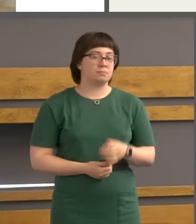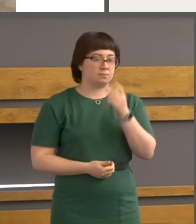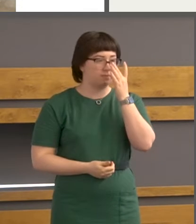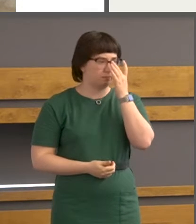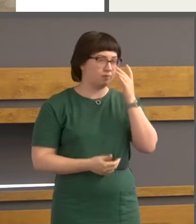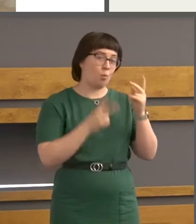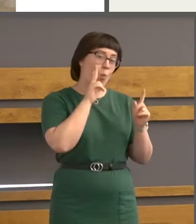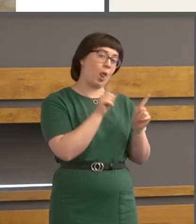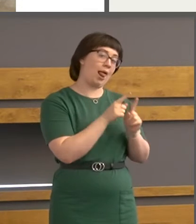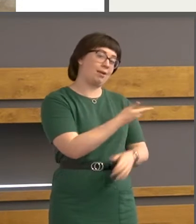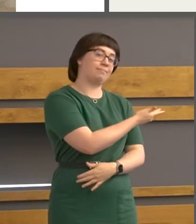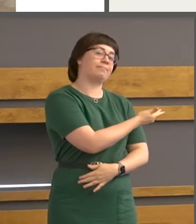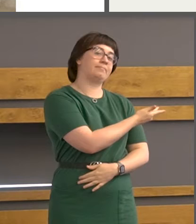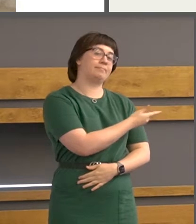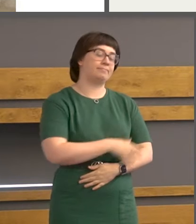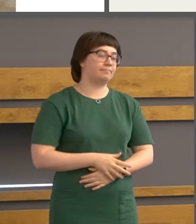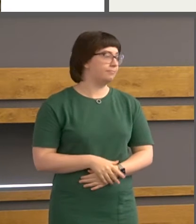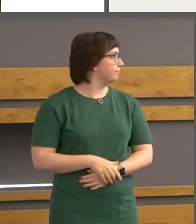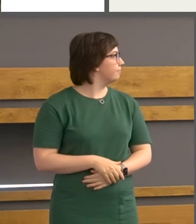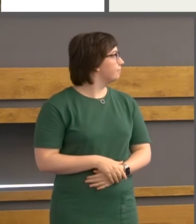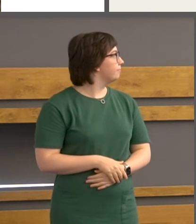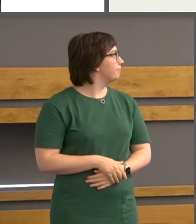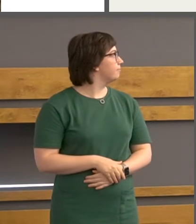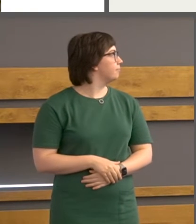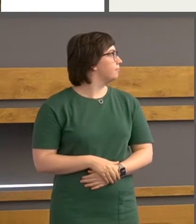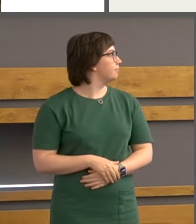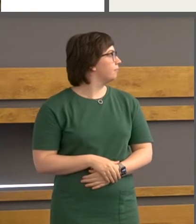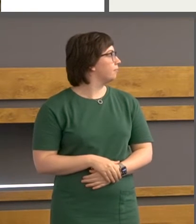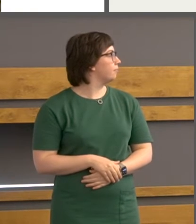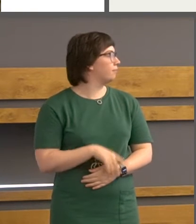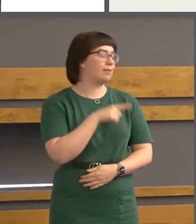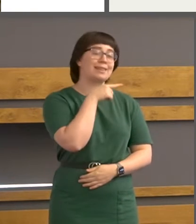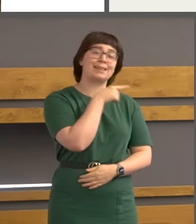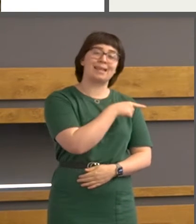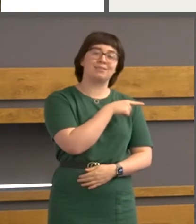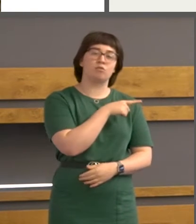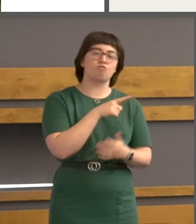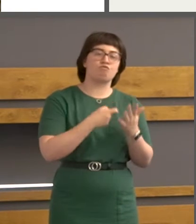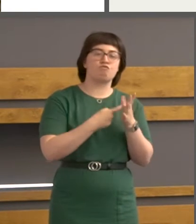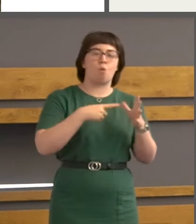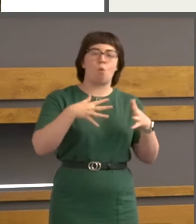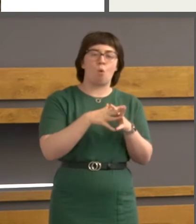So this is what it looks like when I'm working with the pulp. And then this is raw jute that I purchased in Delhi.